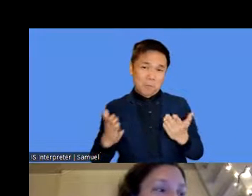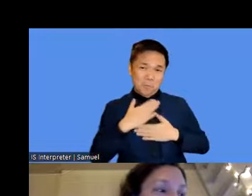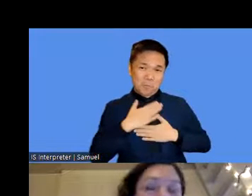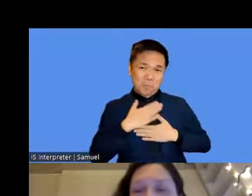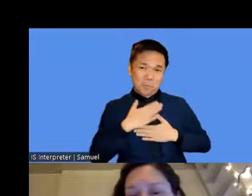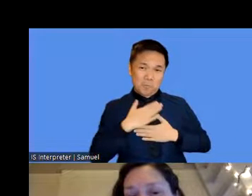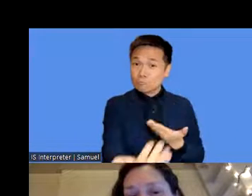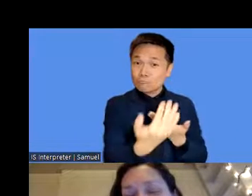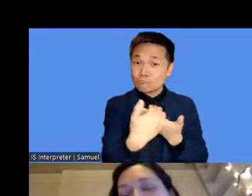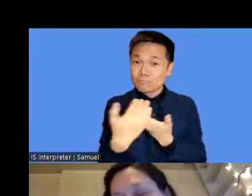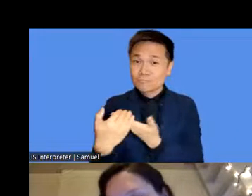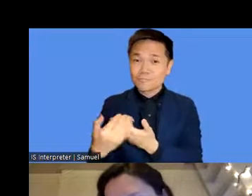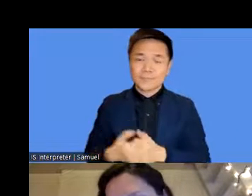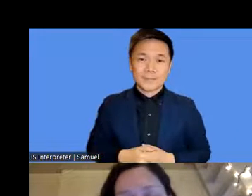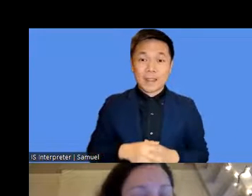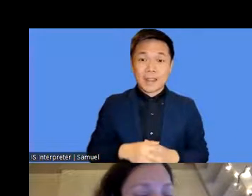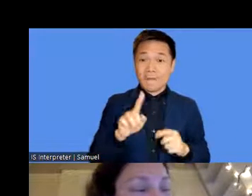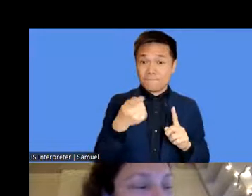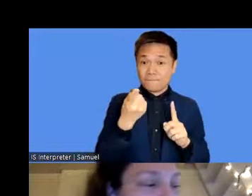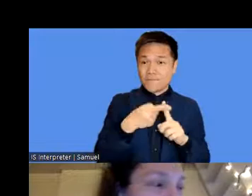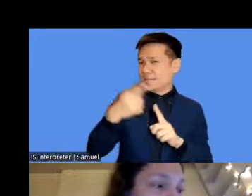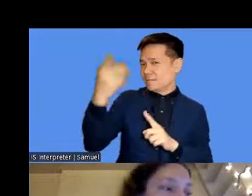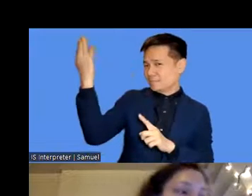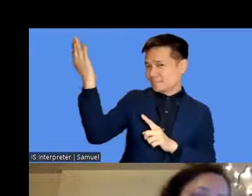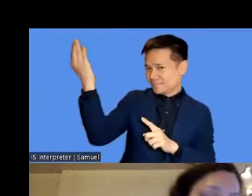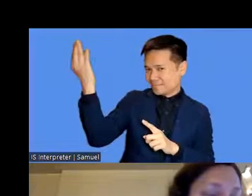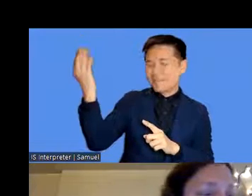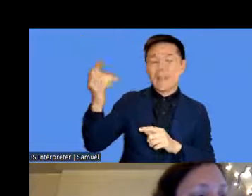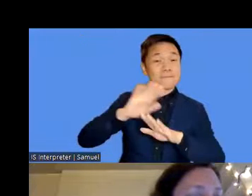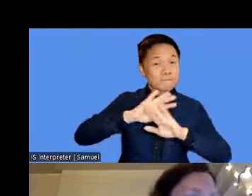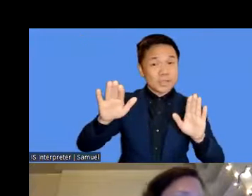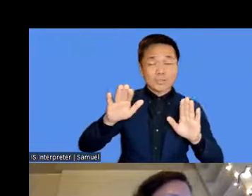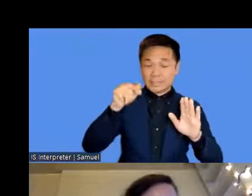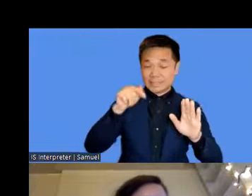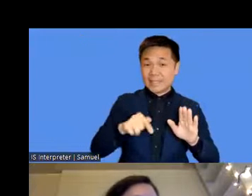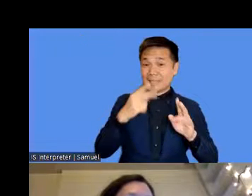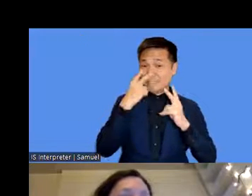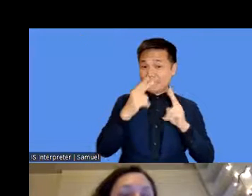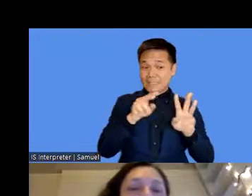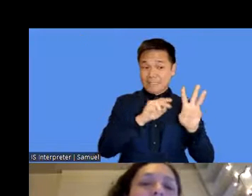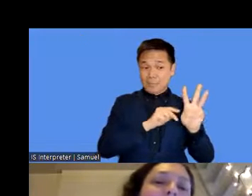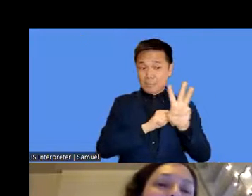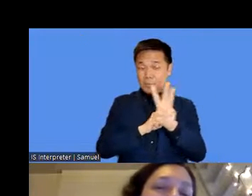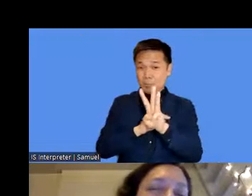So, after I present, I will put the link in the chat so you can see that.